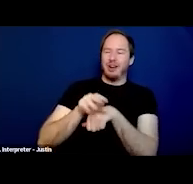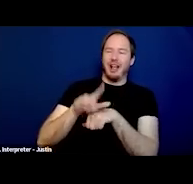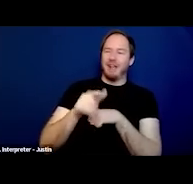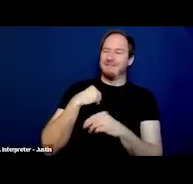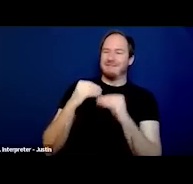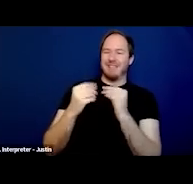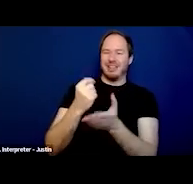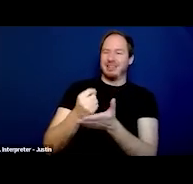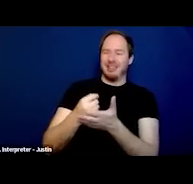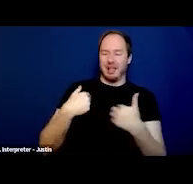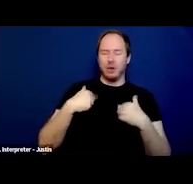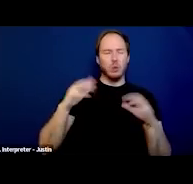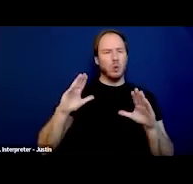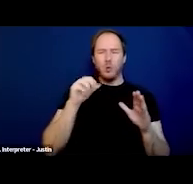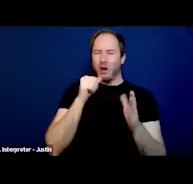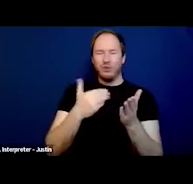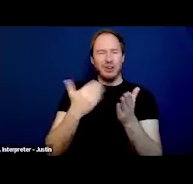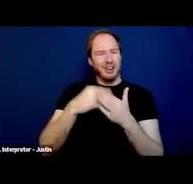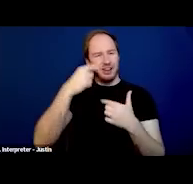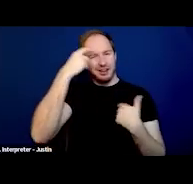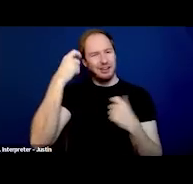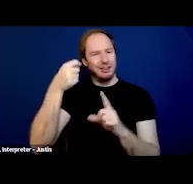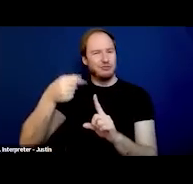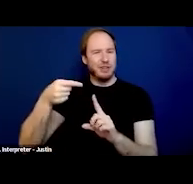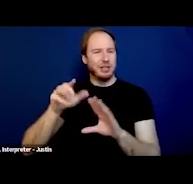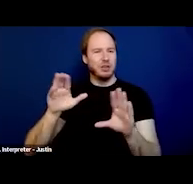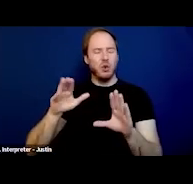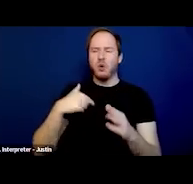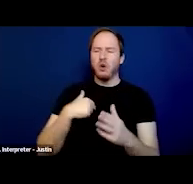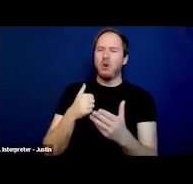We wanna prevent re-traumatization at all cost. So offering to connect them to trained clinicians,